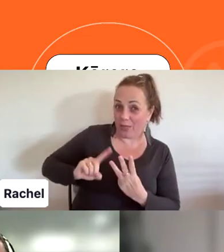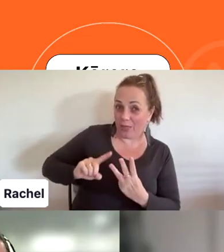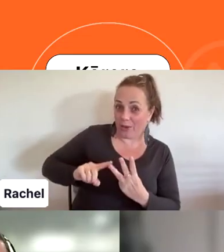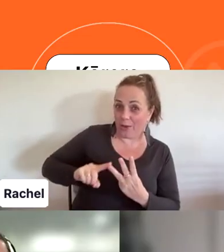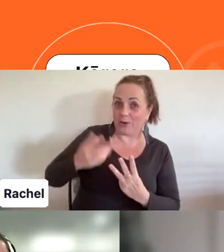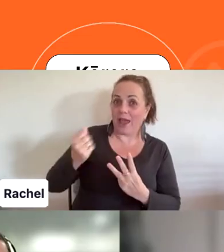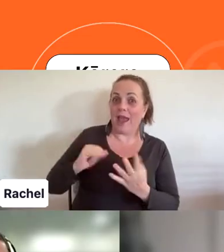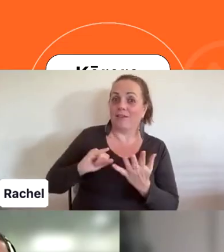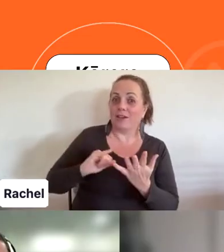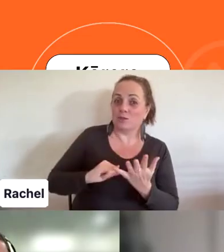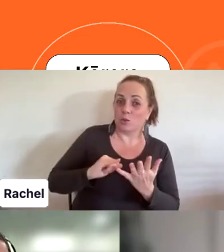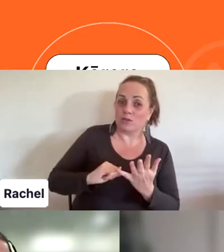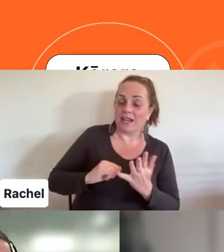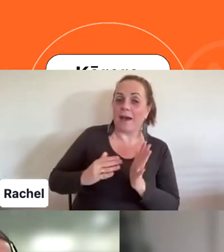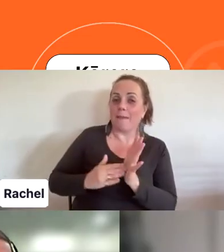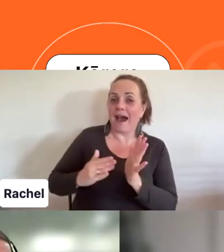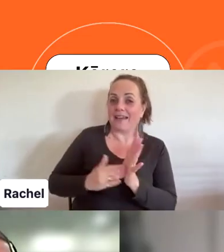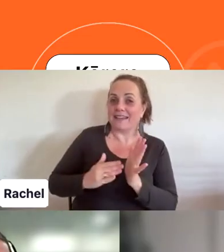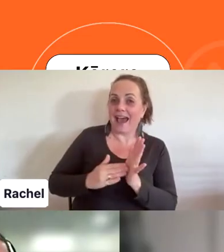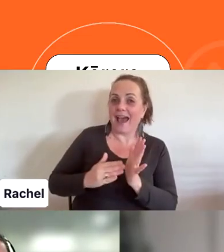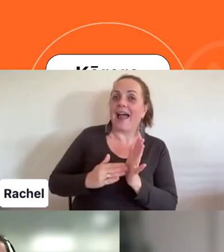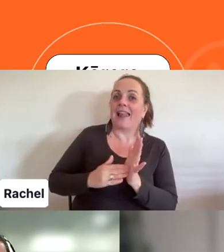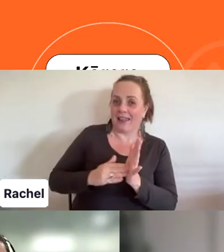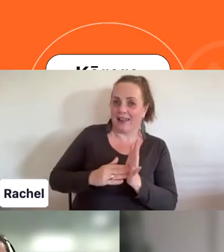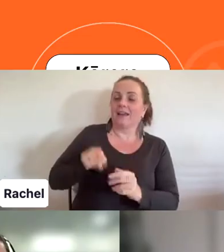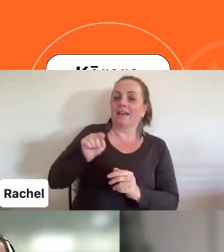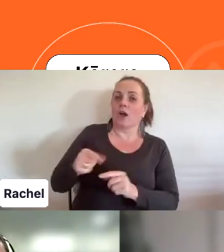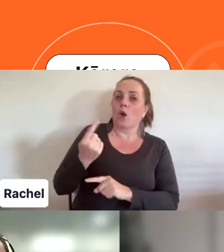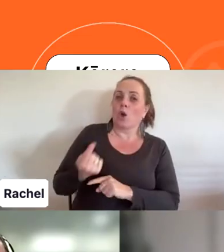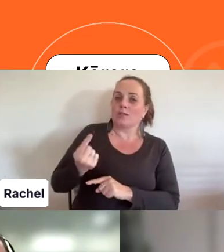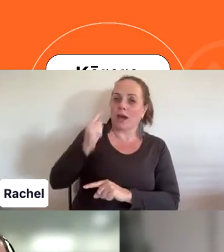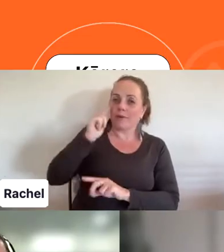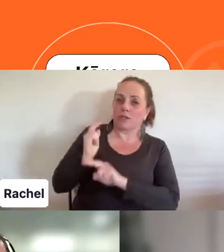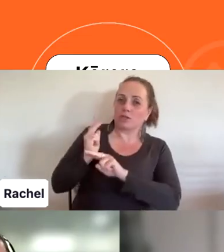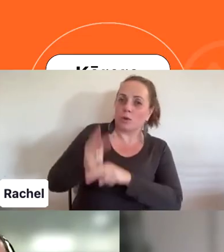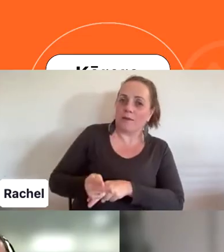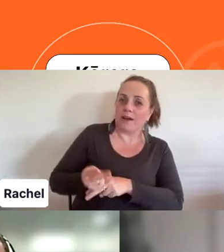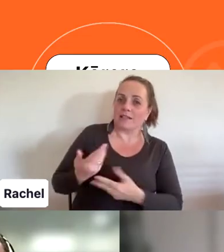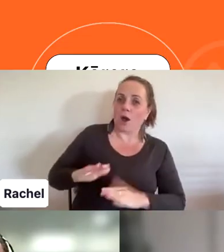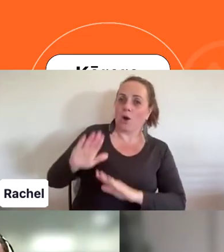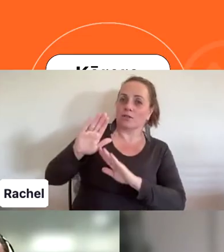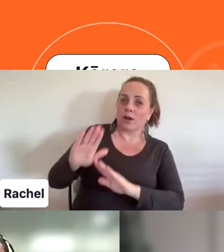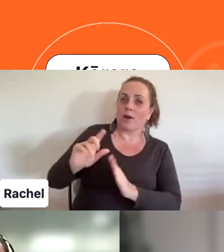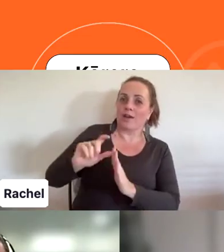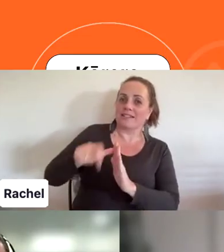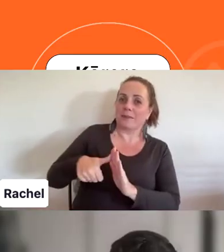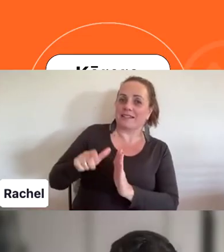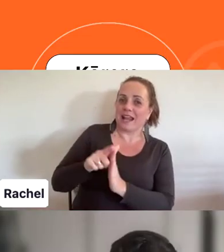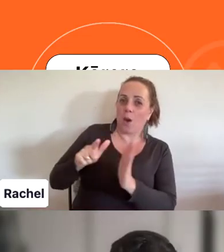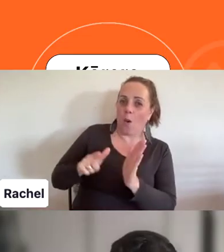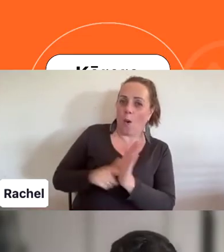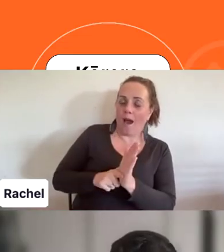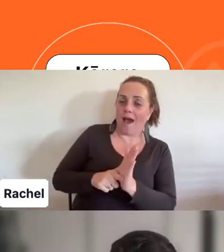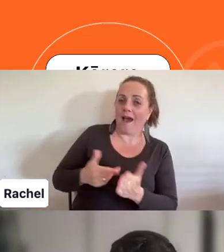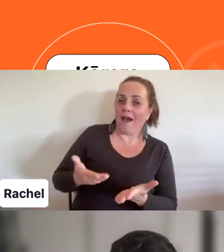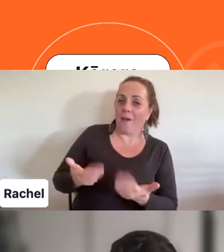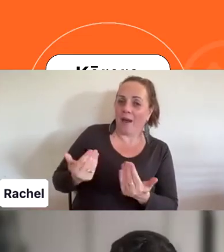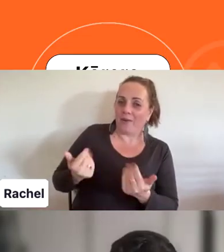Martell, who is a Legal Supervisor Associate at Aotearoa Disability Law. Welcome Susan. And